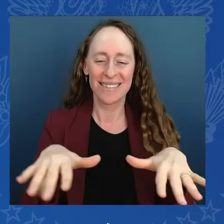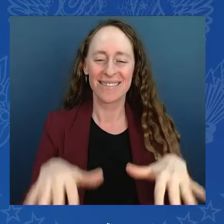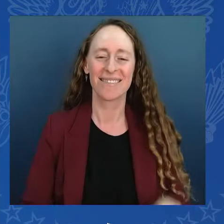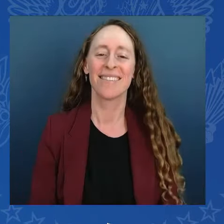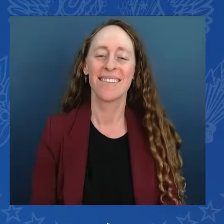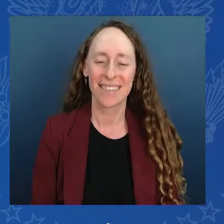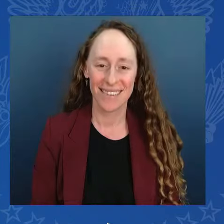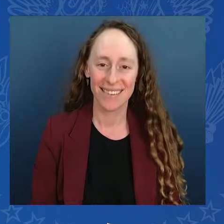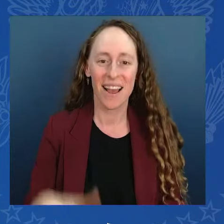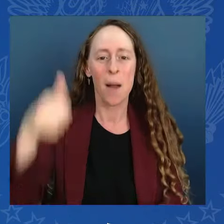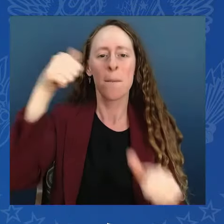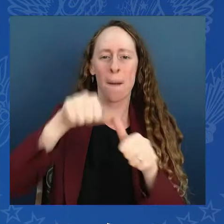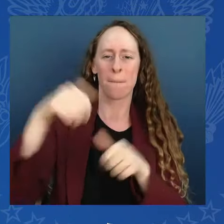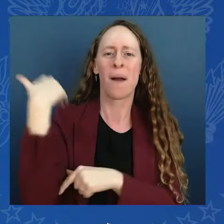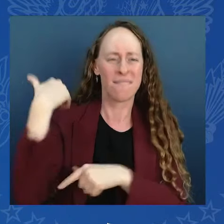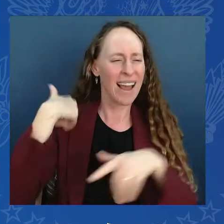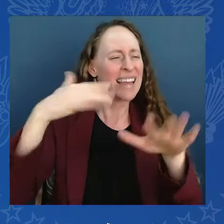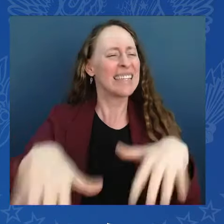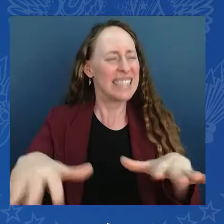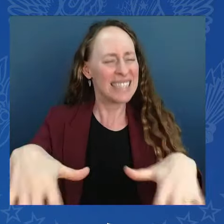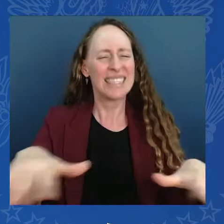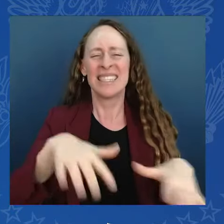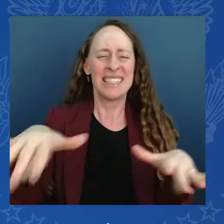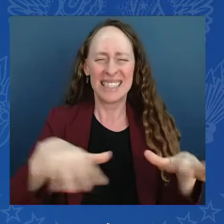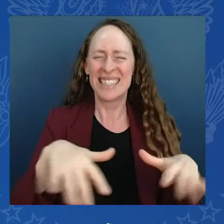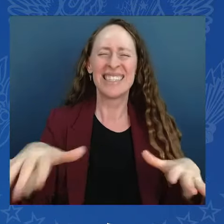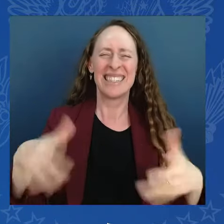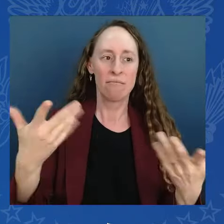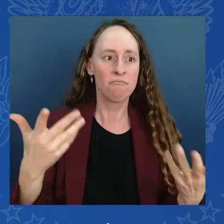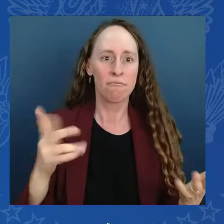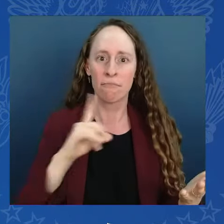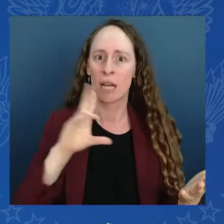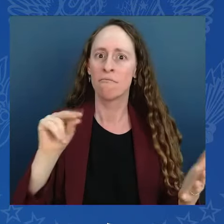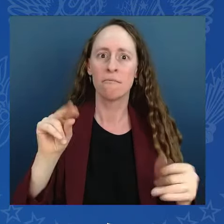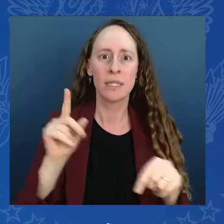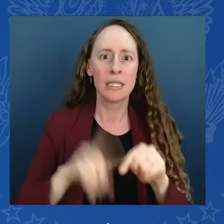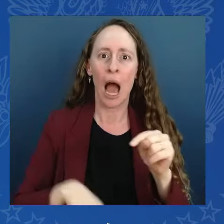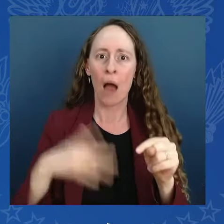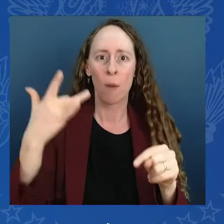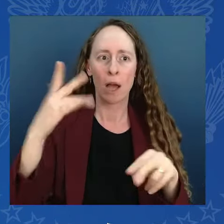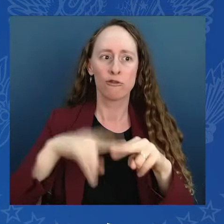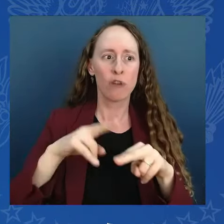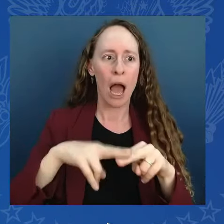"What the hell is the matter with you?" Before I begin, I want to say we're prepared